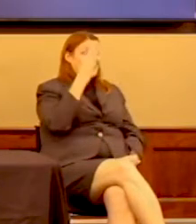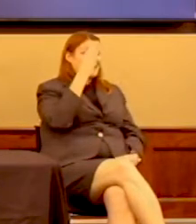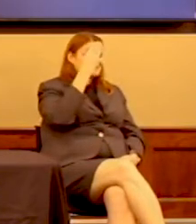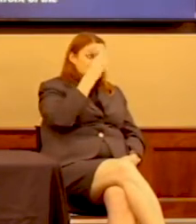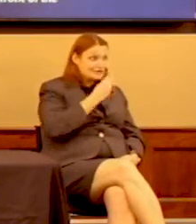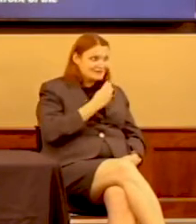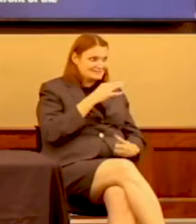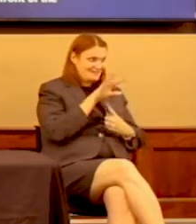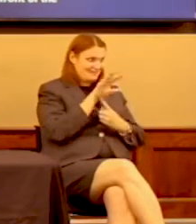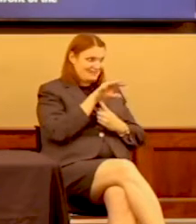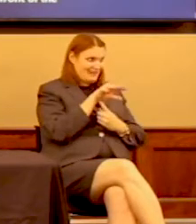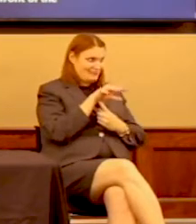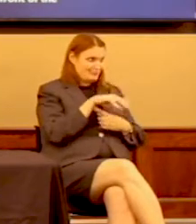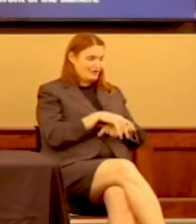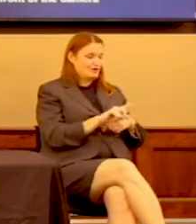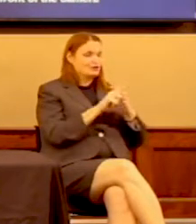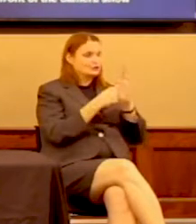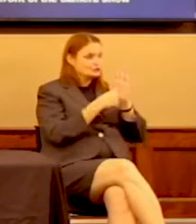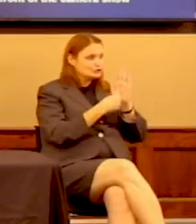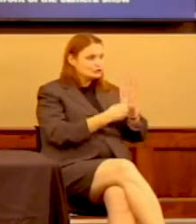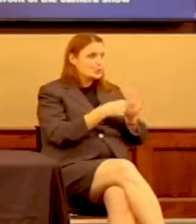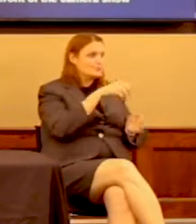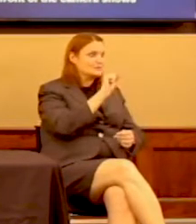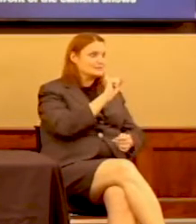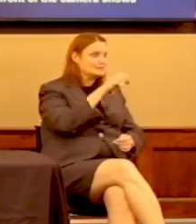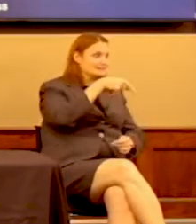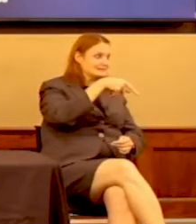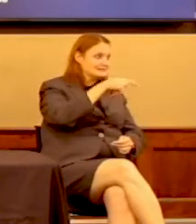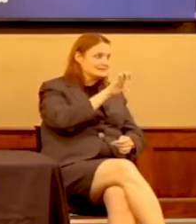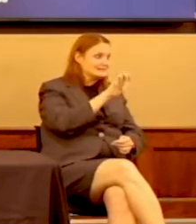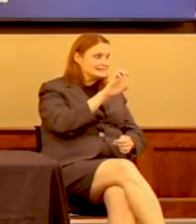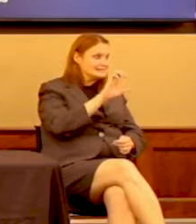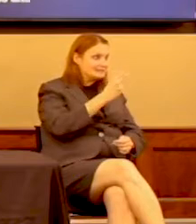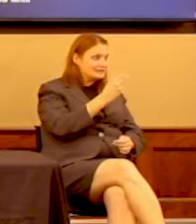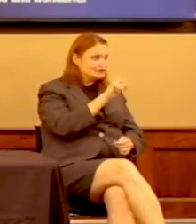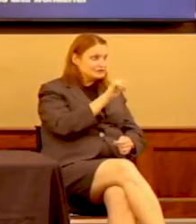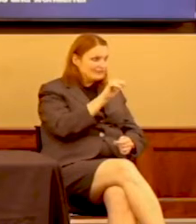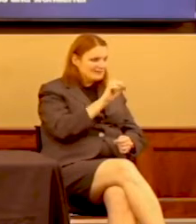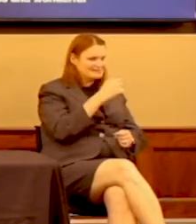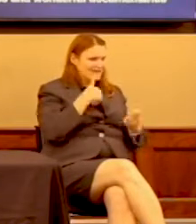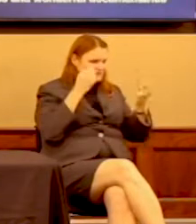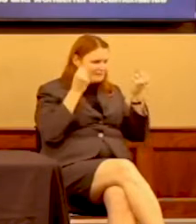shows like speechless and wonderful